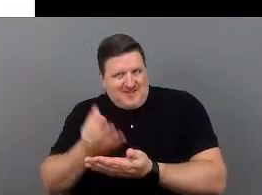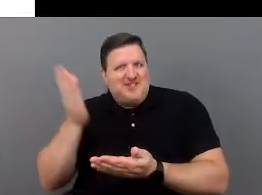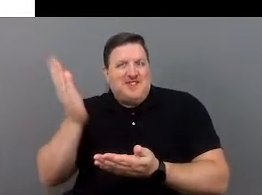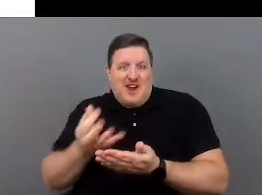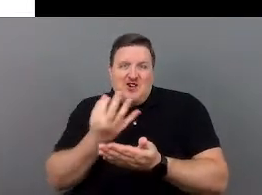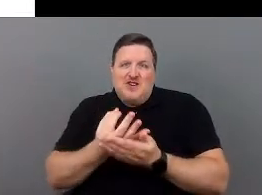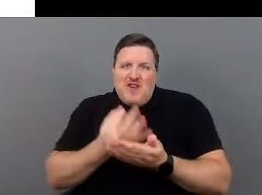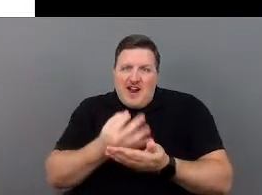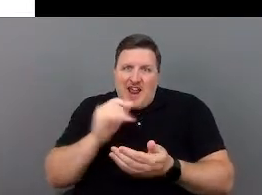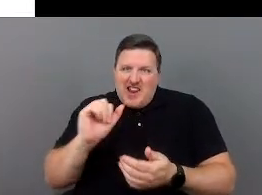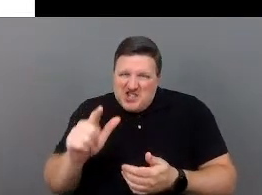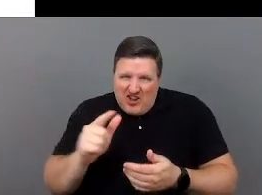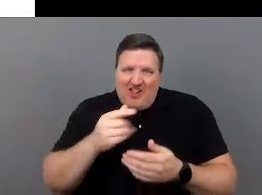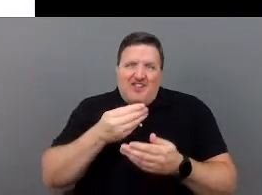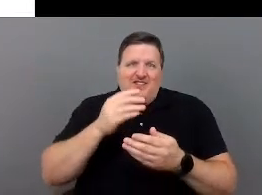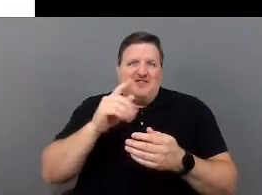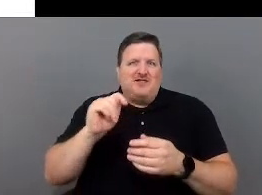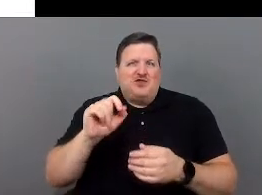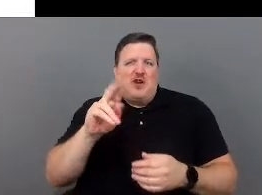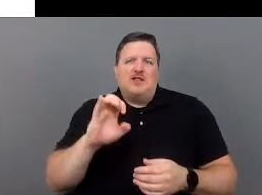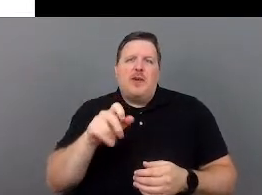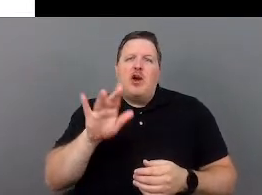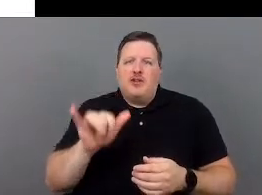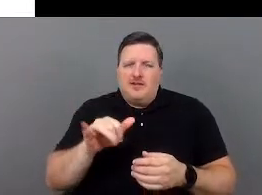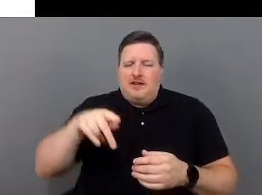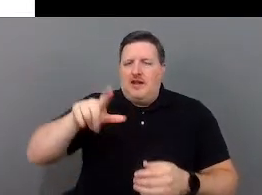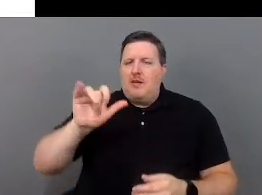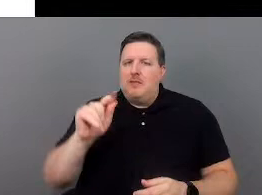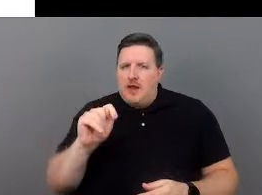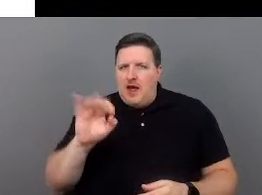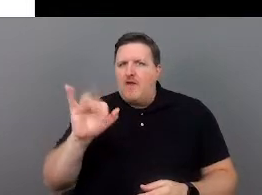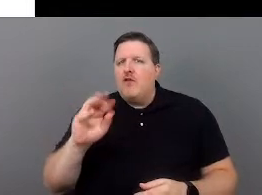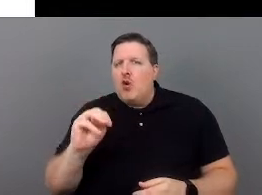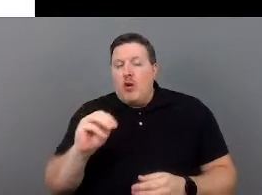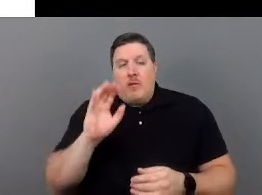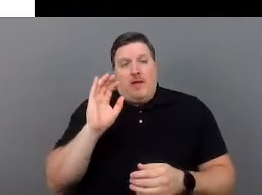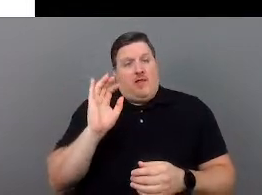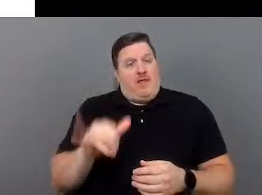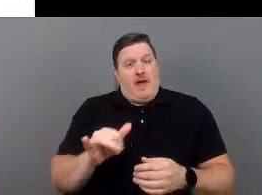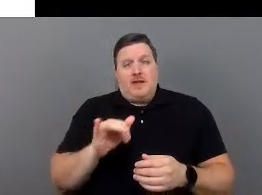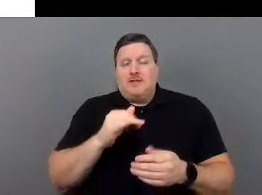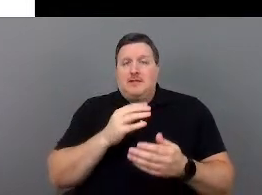MINNEAPOLISMN.GOV/GOVERNMENT/DEPARTMENTS /FINANCE/FINANCIALTRANSPARENCYPLATFORM. THAT IS AN INTERACTIVE TOOL THAT YOU CAN USE TO DRILL